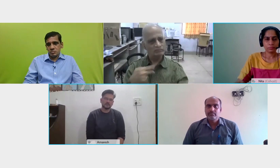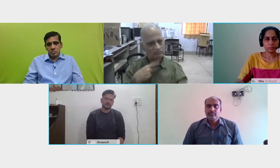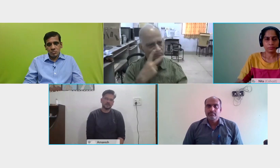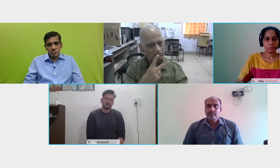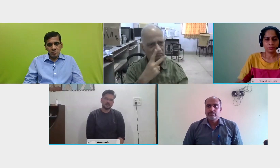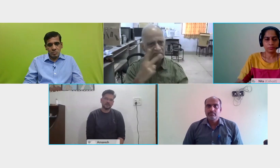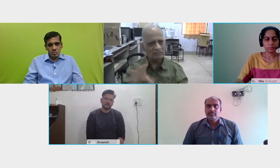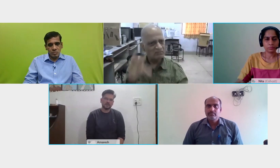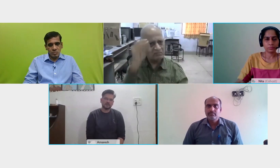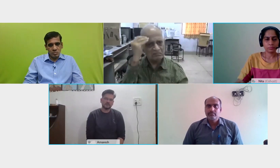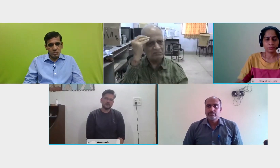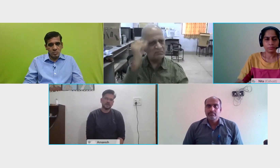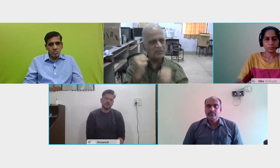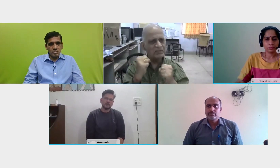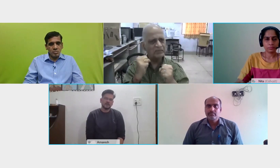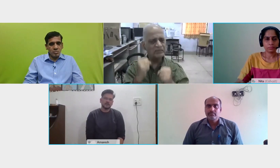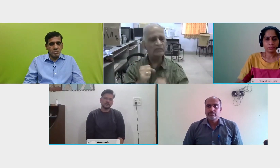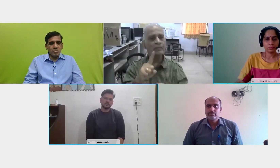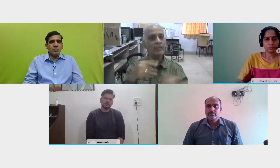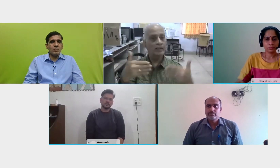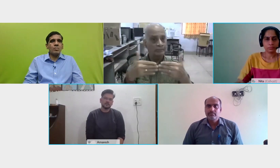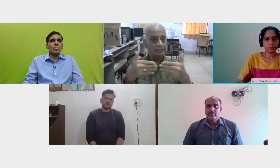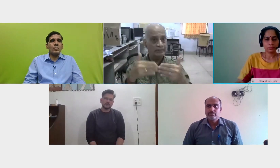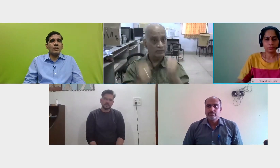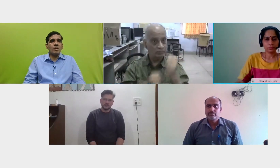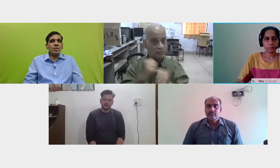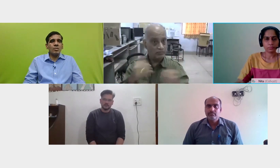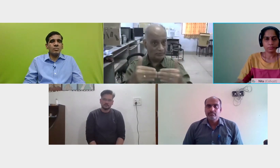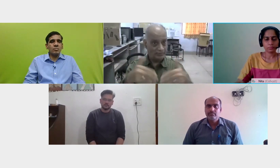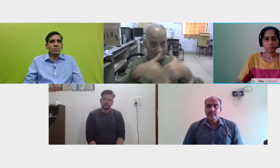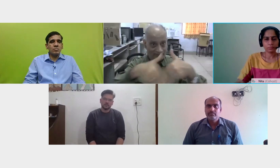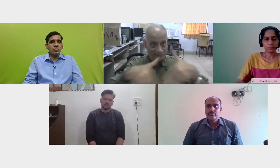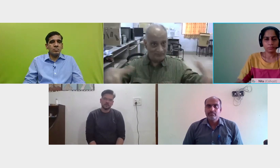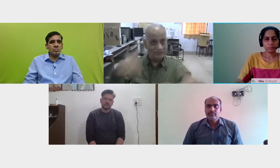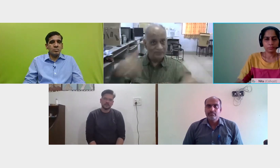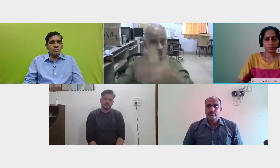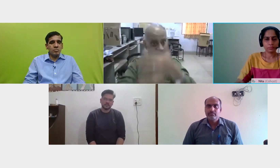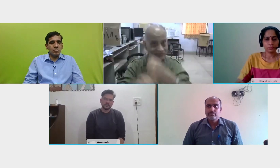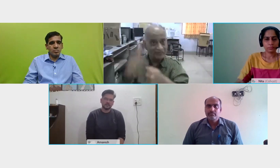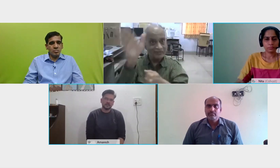to understand or they were not understood full because it was more locally and culturally